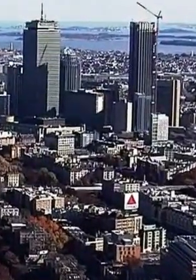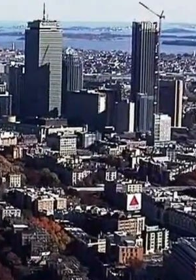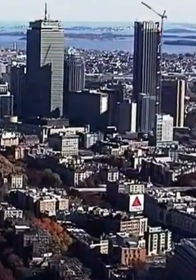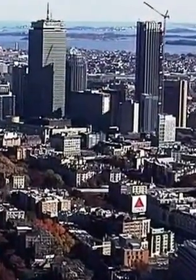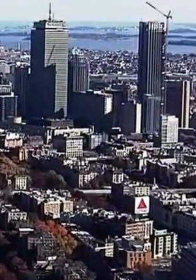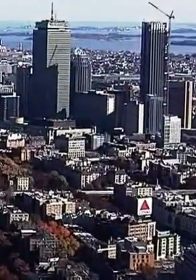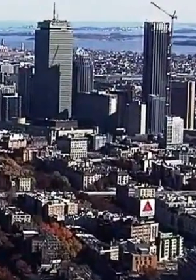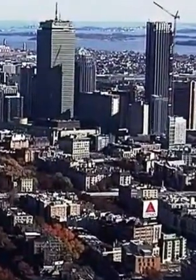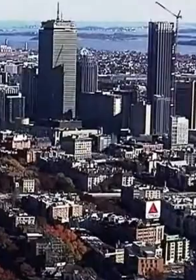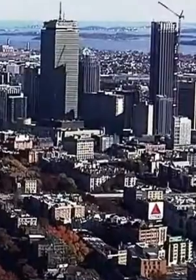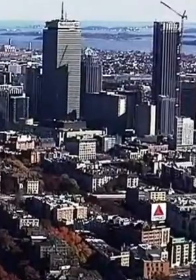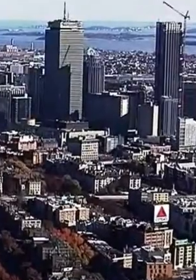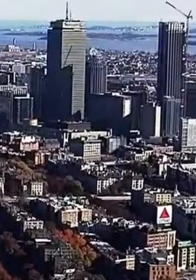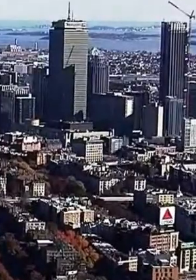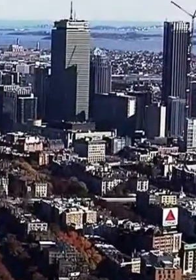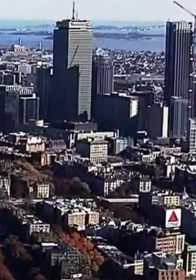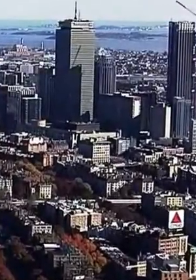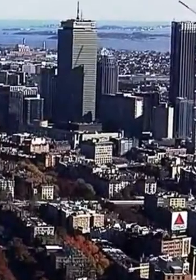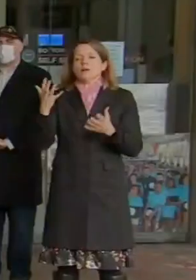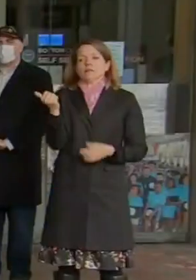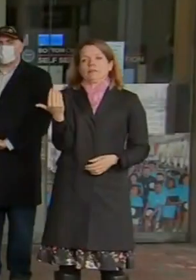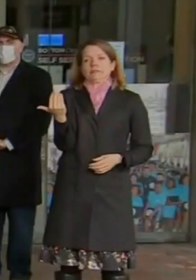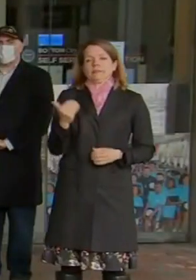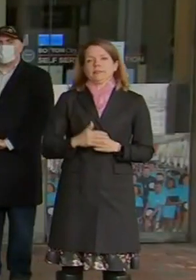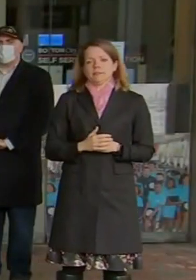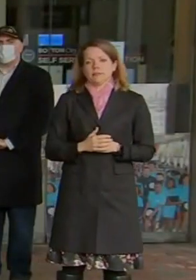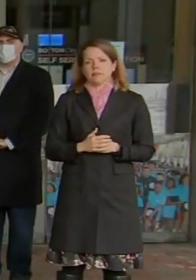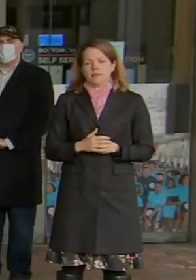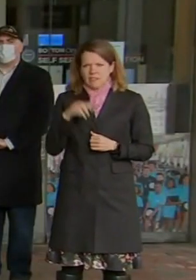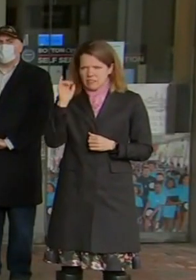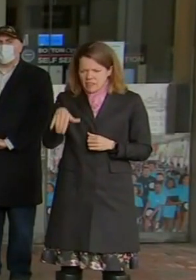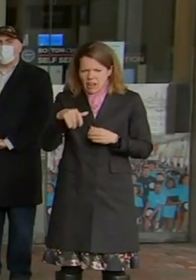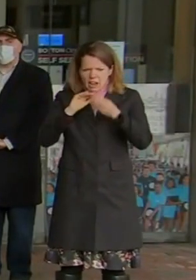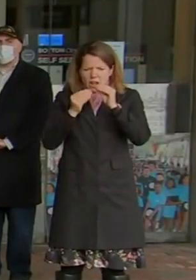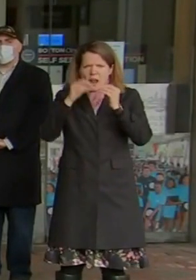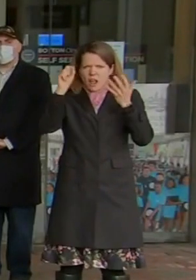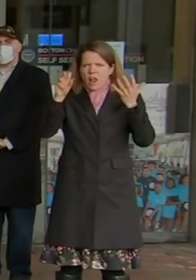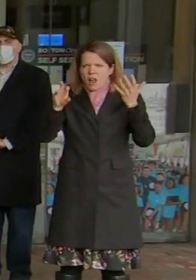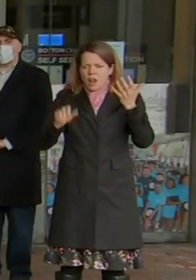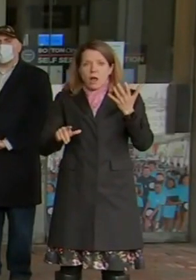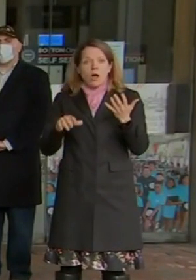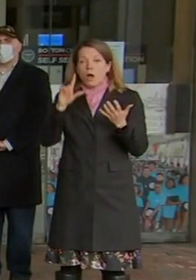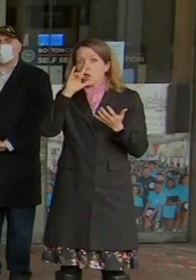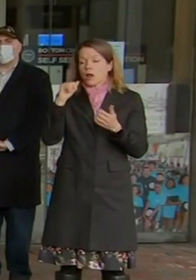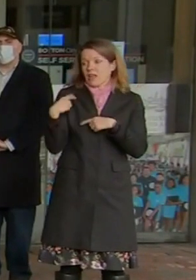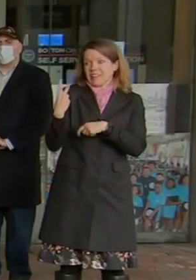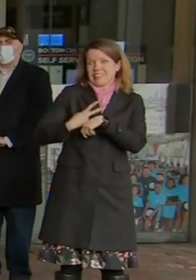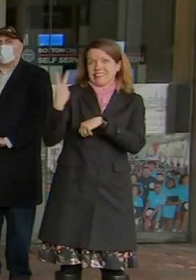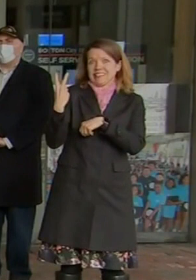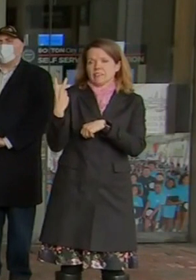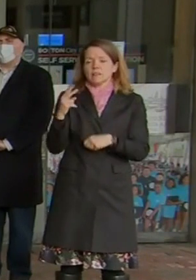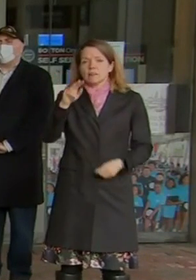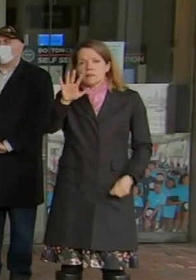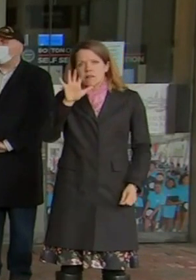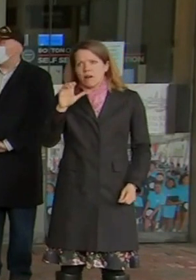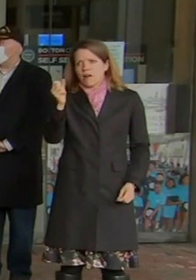Reporter: IN BOSTON, WORK CONTINUES ON CONVERTING THE CONVENTION INTO A HOSPITAL, PROVIDING HOSPITALS OF BEDS. THE MAYOR SAYS CITY CASES ARE